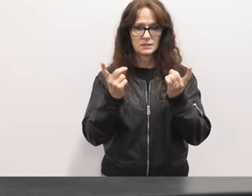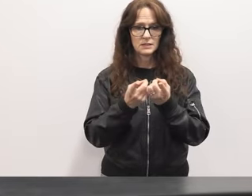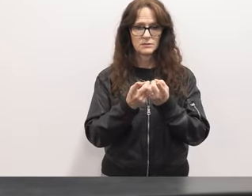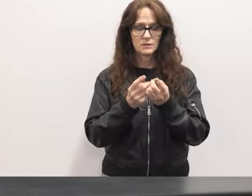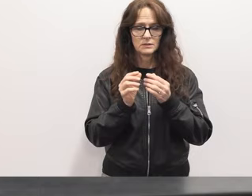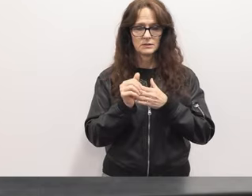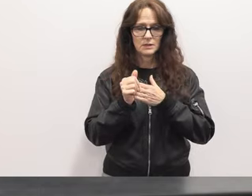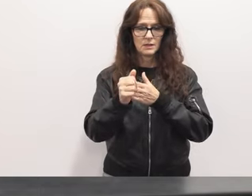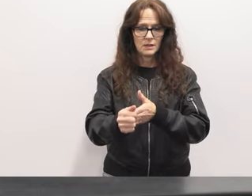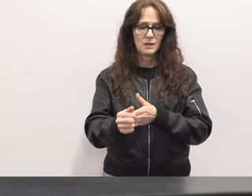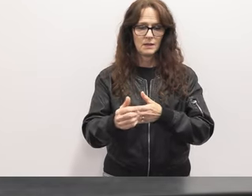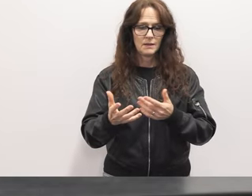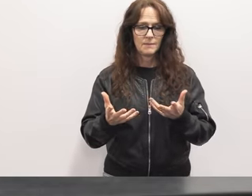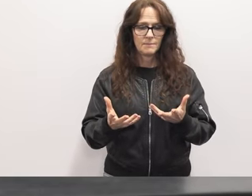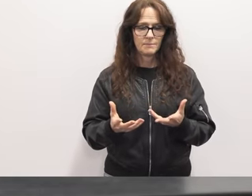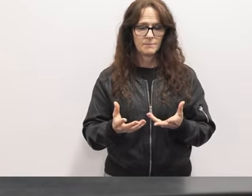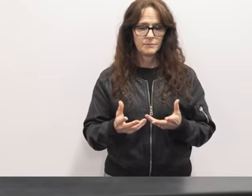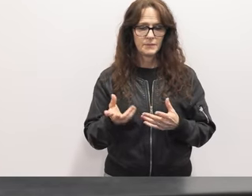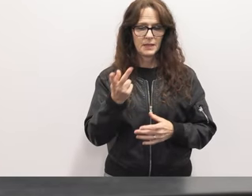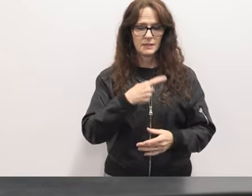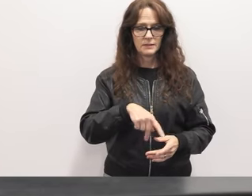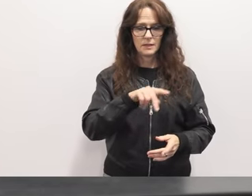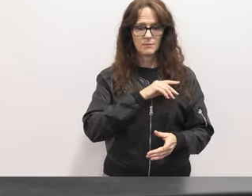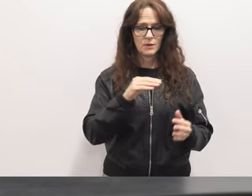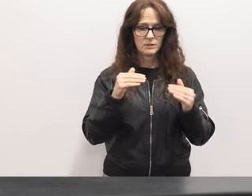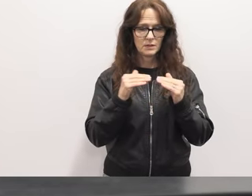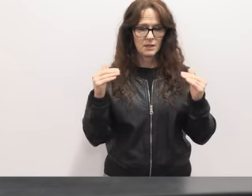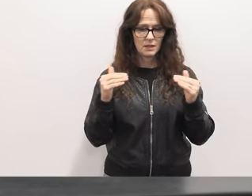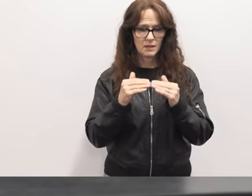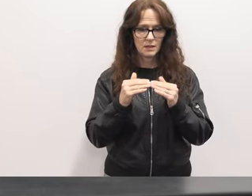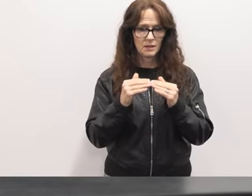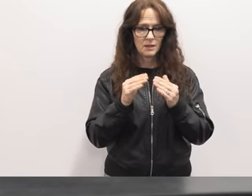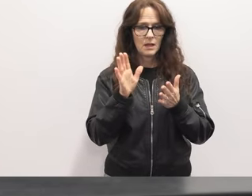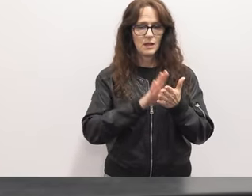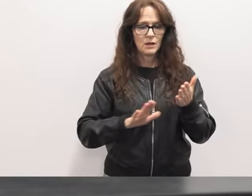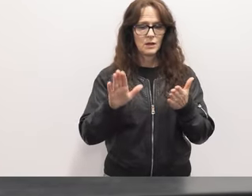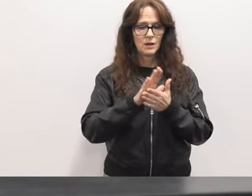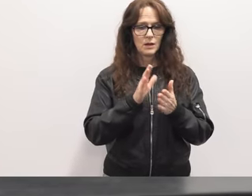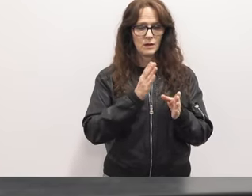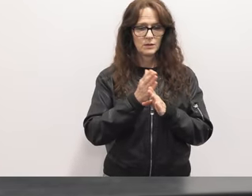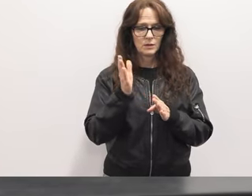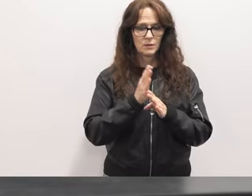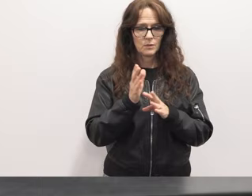And so again, on a personal level, I think that the college and career ready